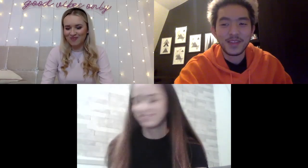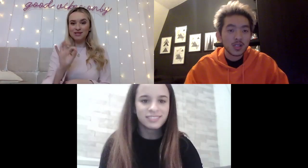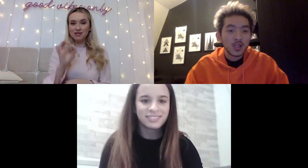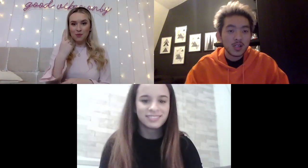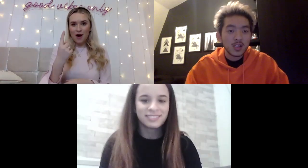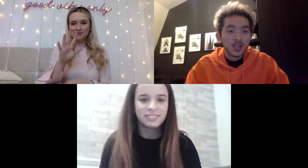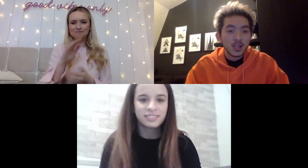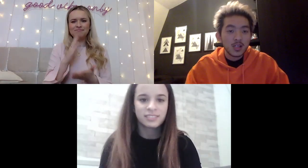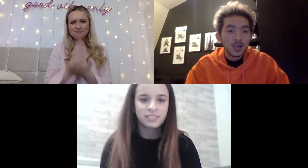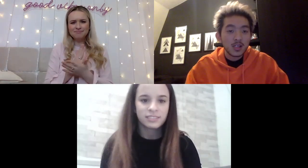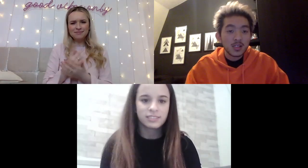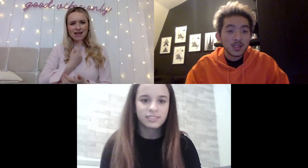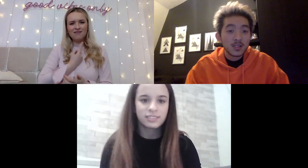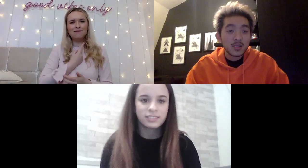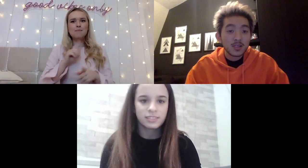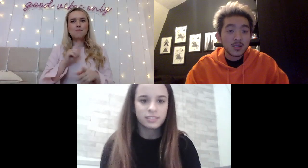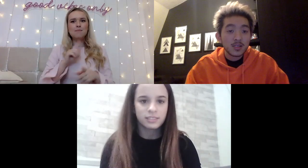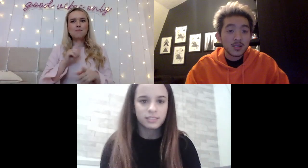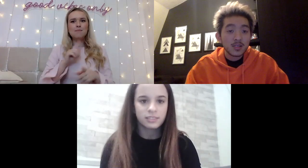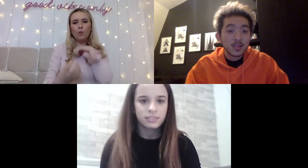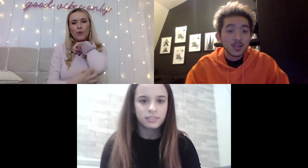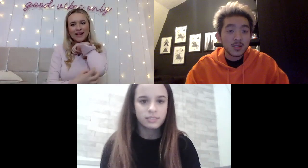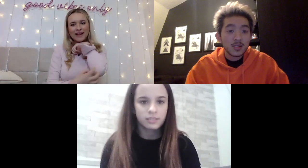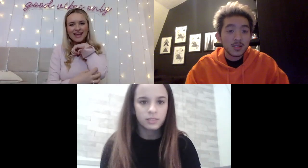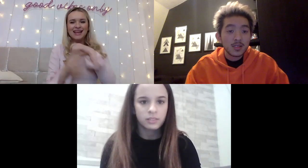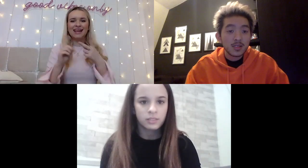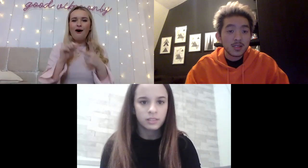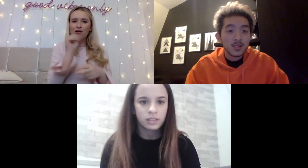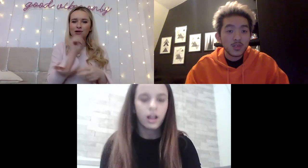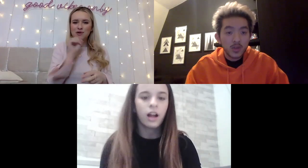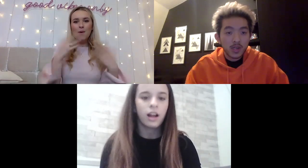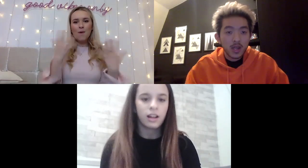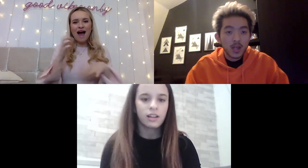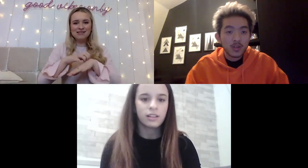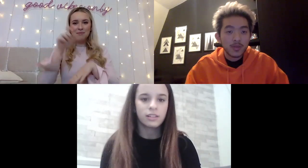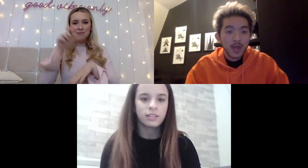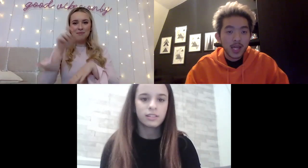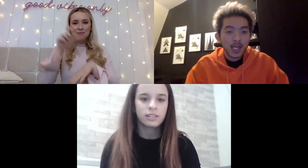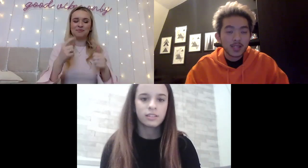Jas: Am I cookie, ice cream or cake type of person?